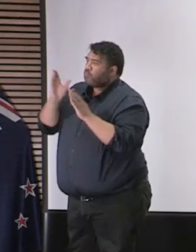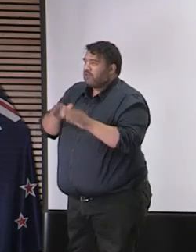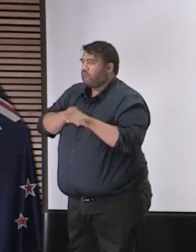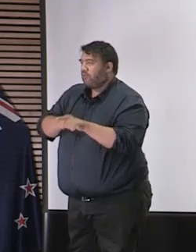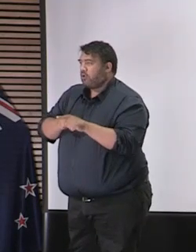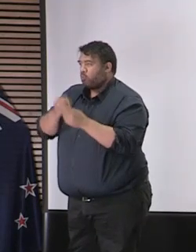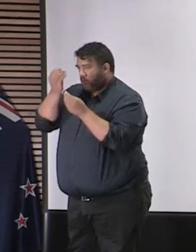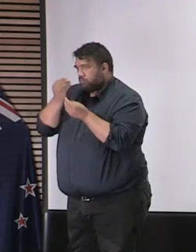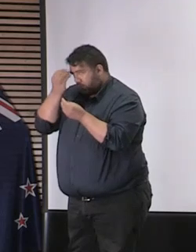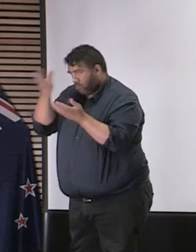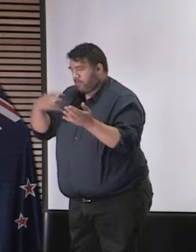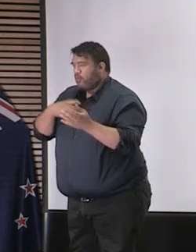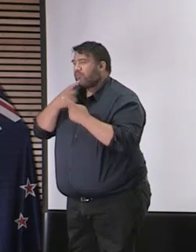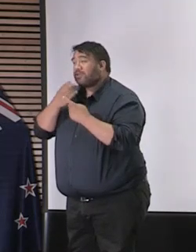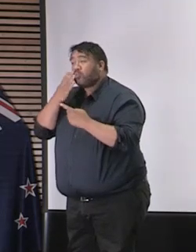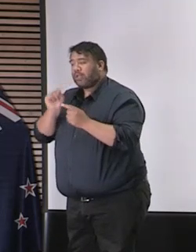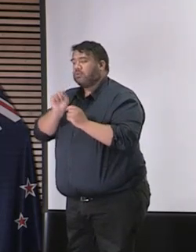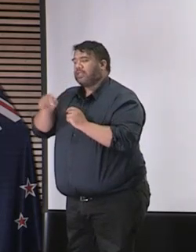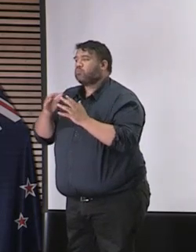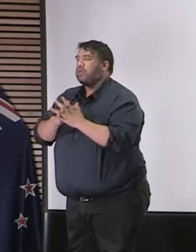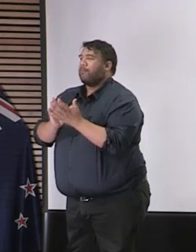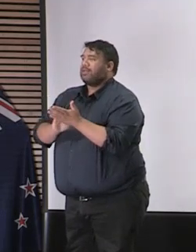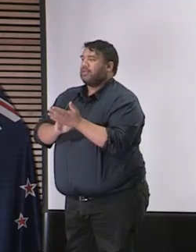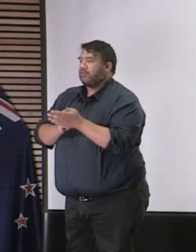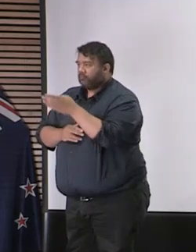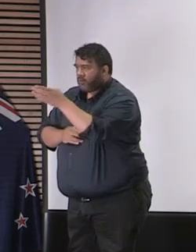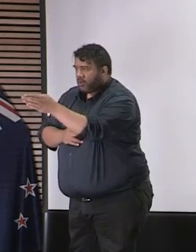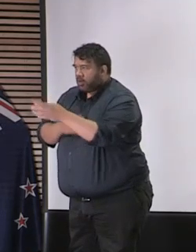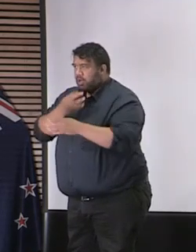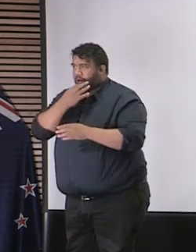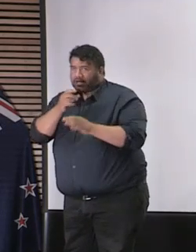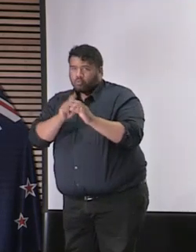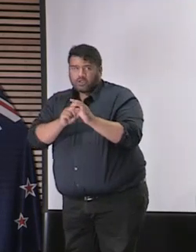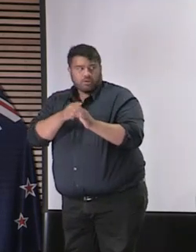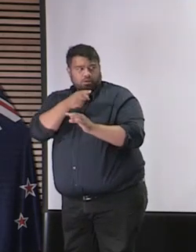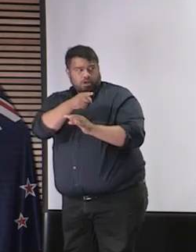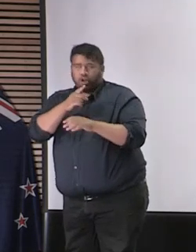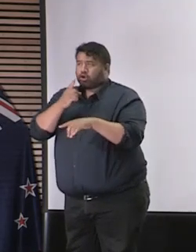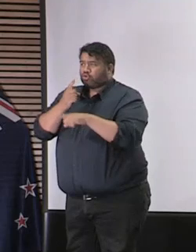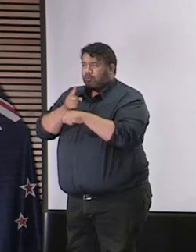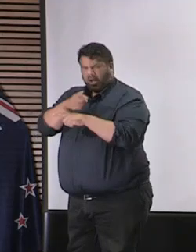considering advice this week and we will have announcements to make off the back of that.